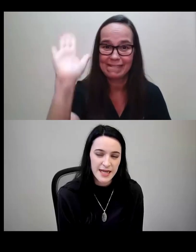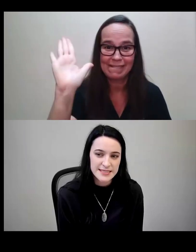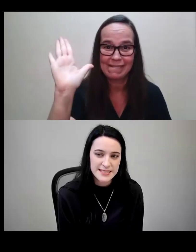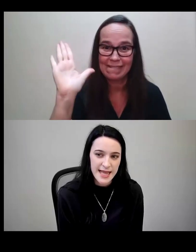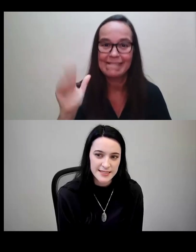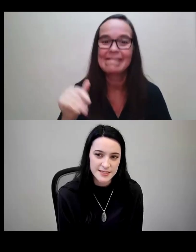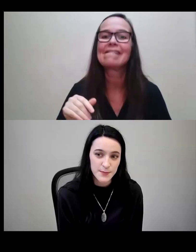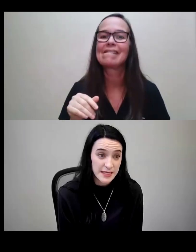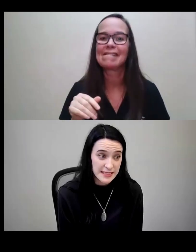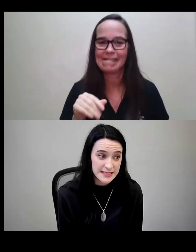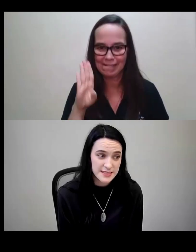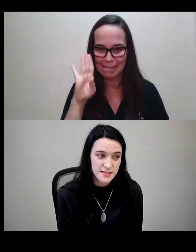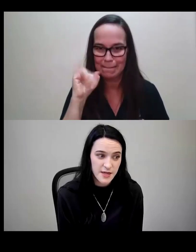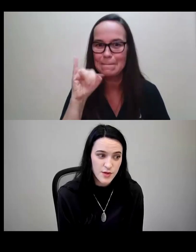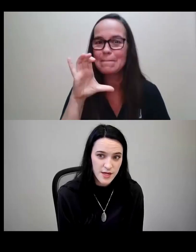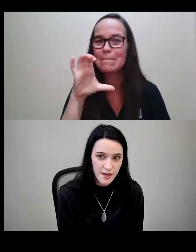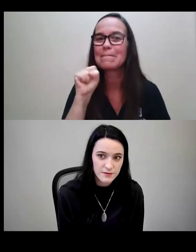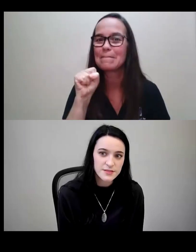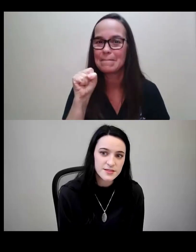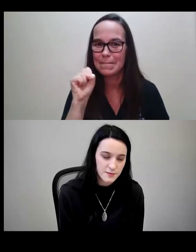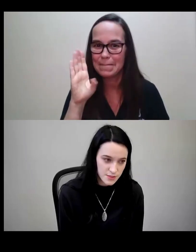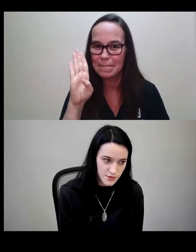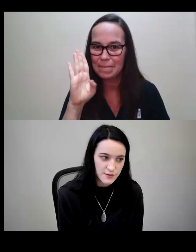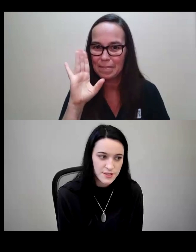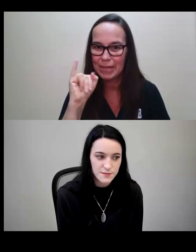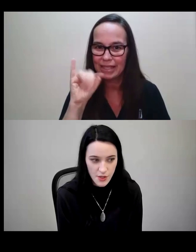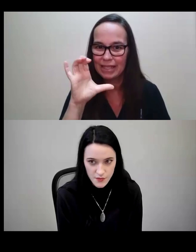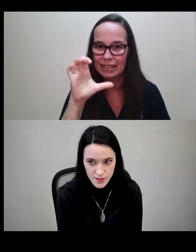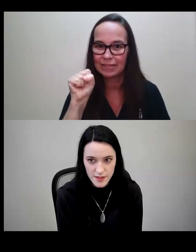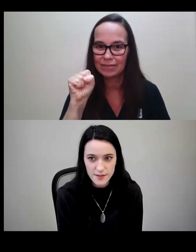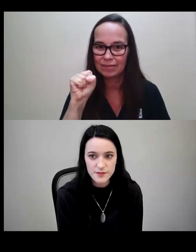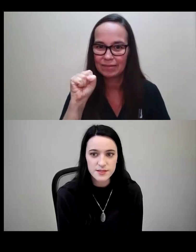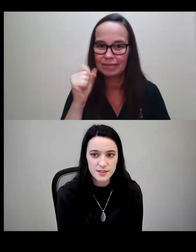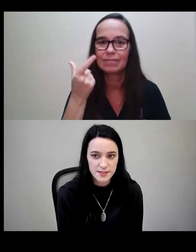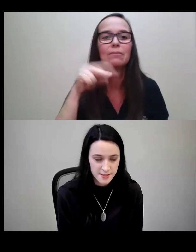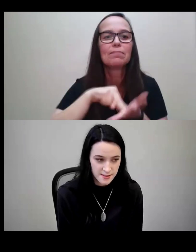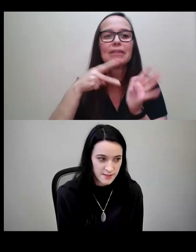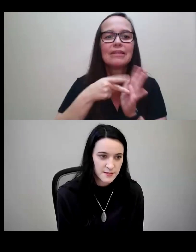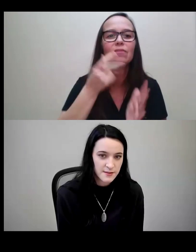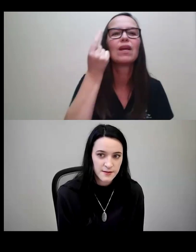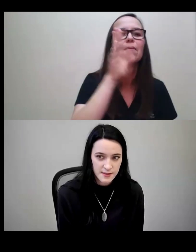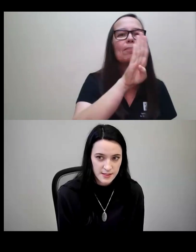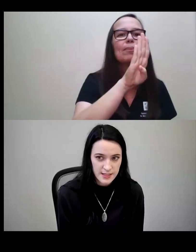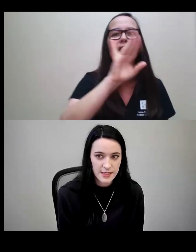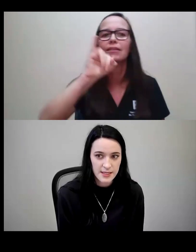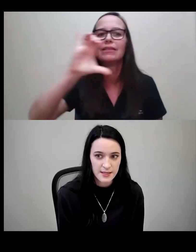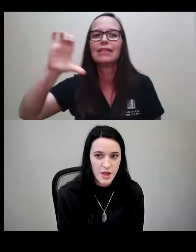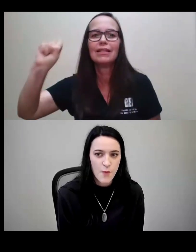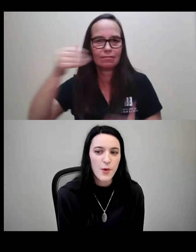B I C S. BICS. Does anyone know? Some do know, some don't know,